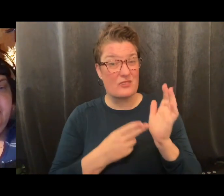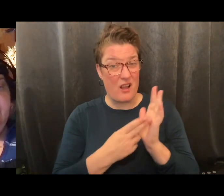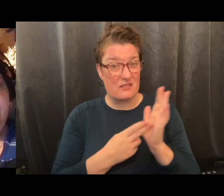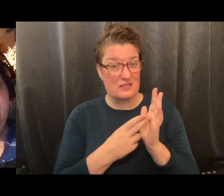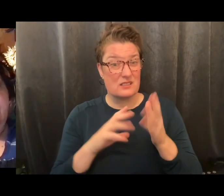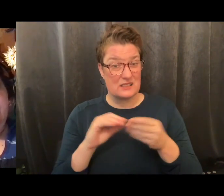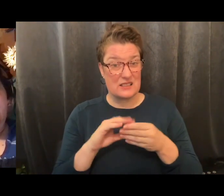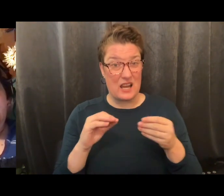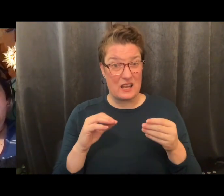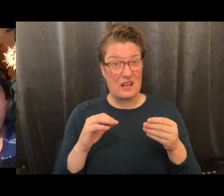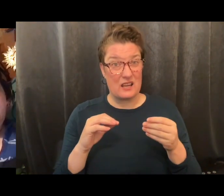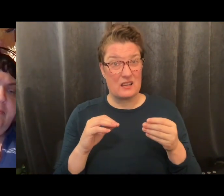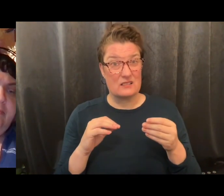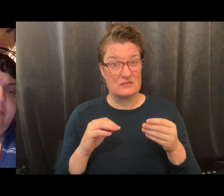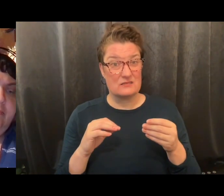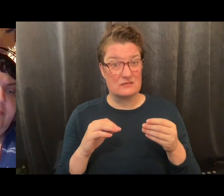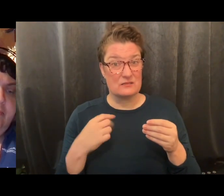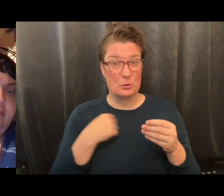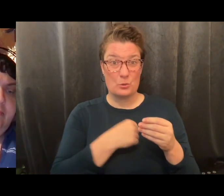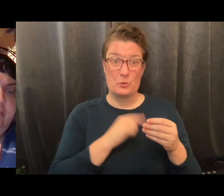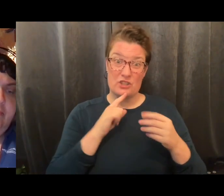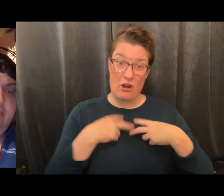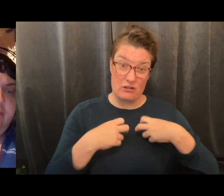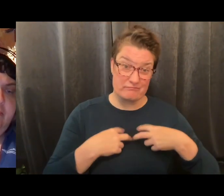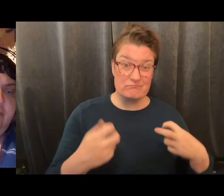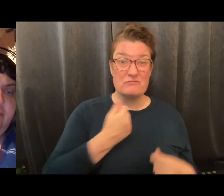looking at ourselves, we're being accountable, we're asking for forgiveness.